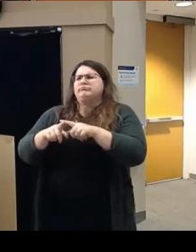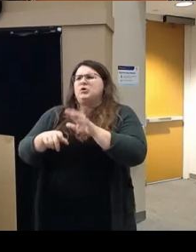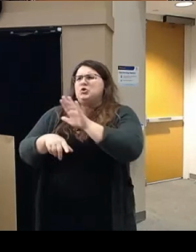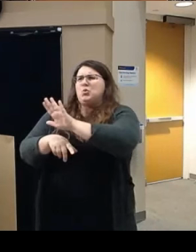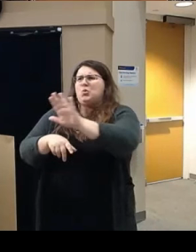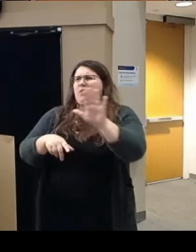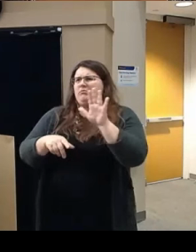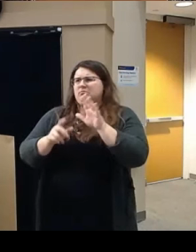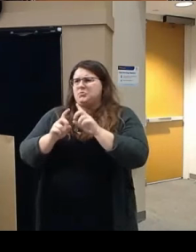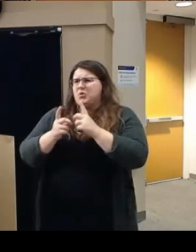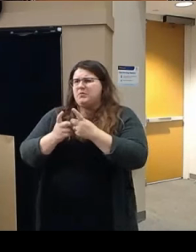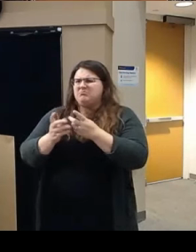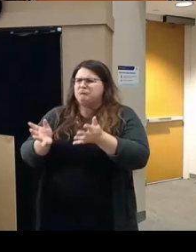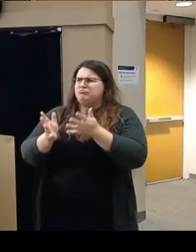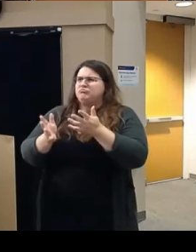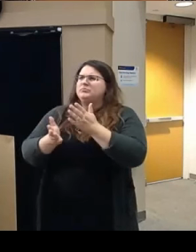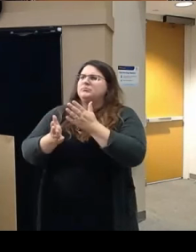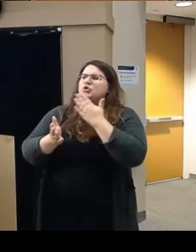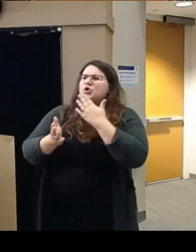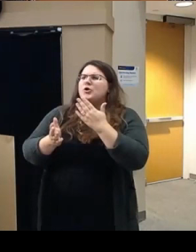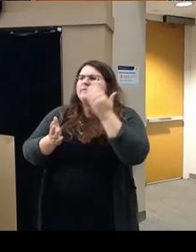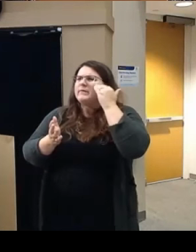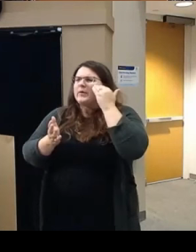encourage people to look through the different options as you're getting familiar with it because